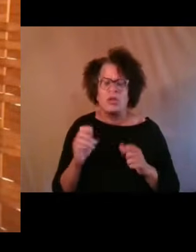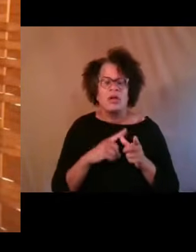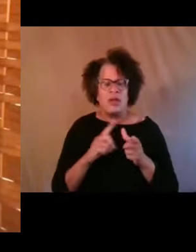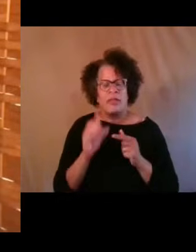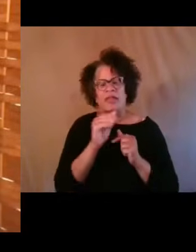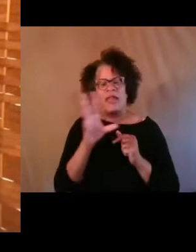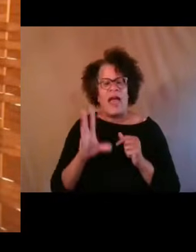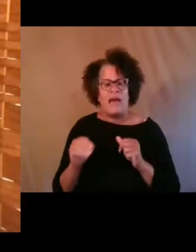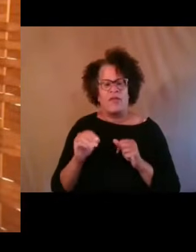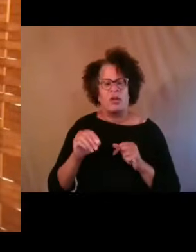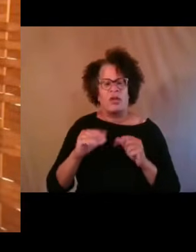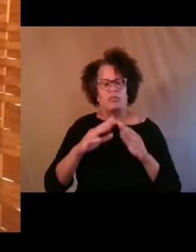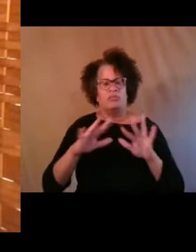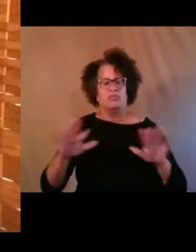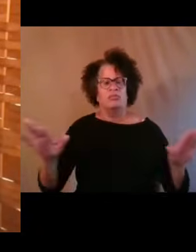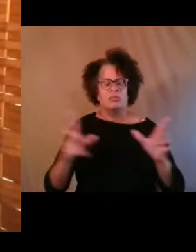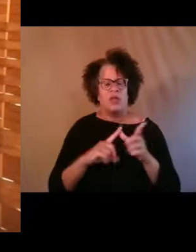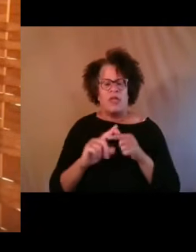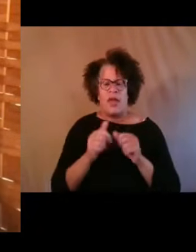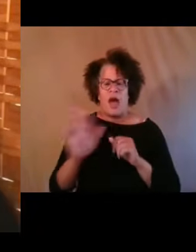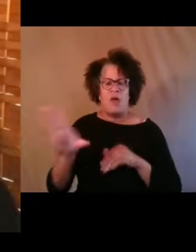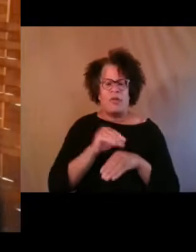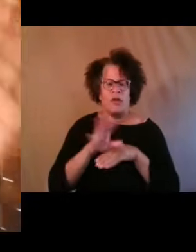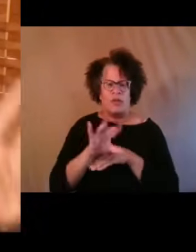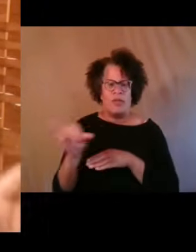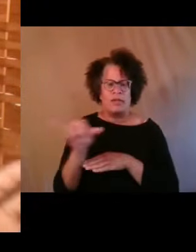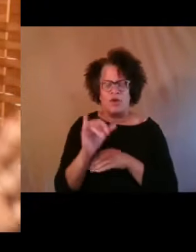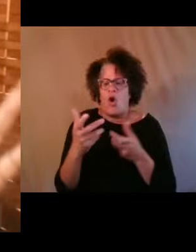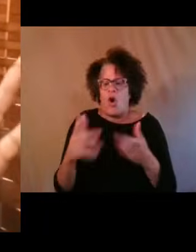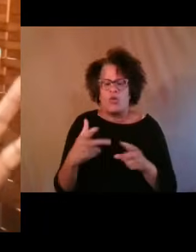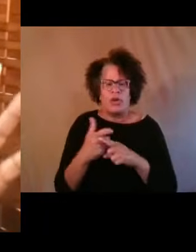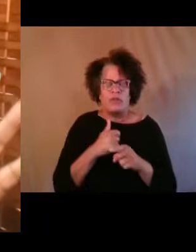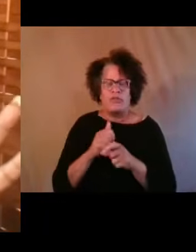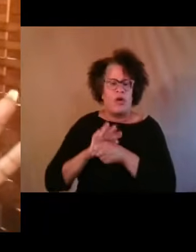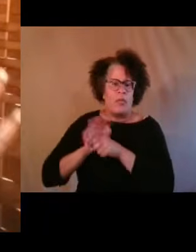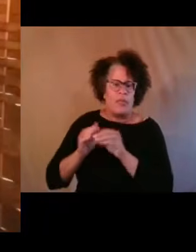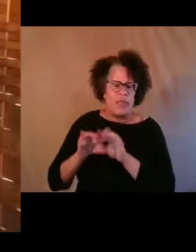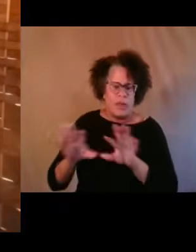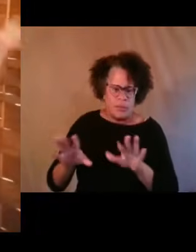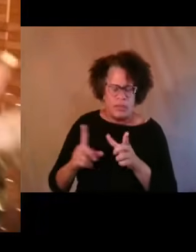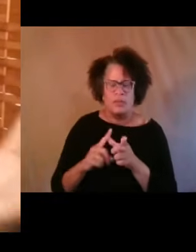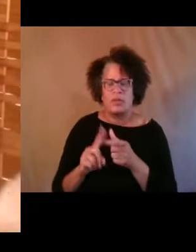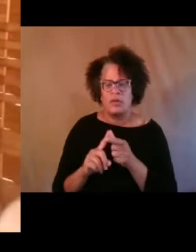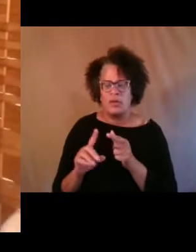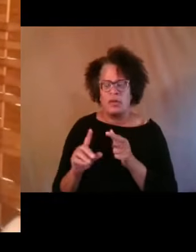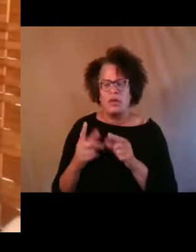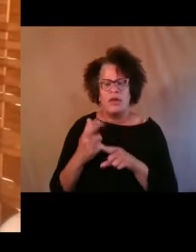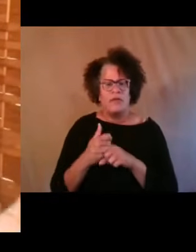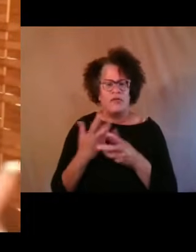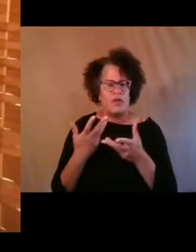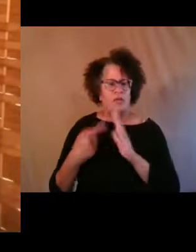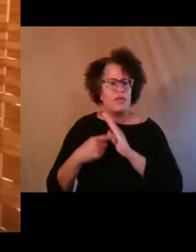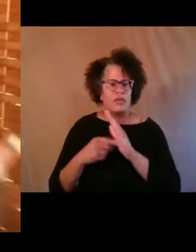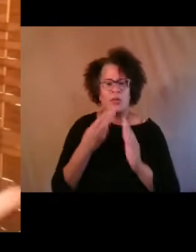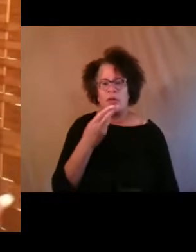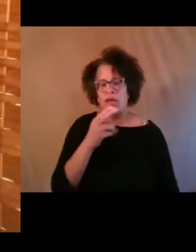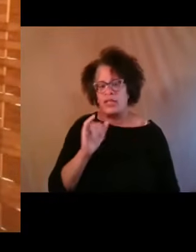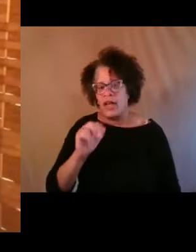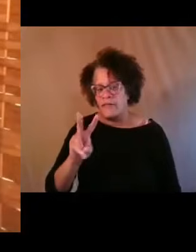and how they are also impacted already from the epidemic, and like for example, HIV and access to medication.